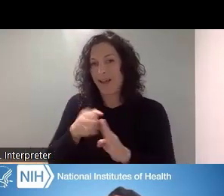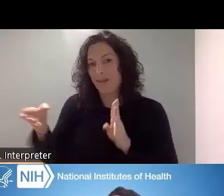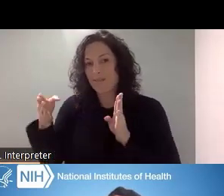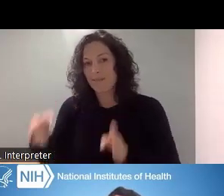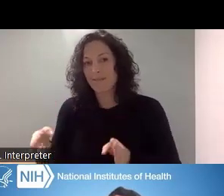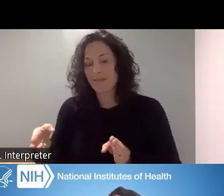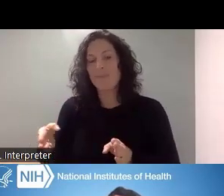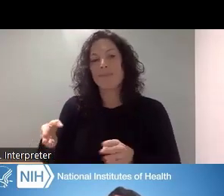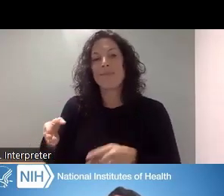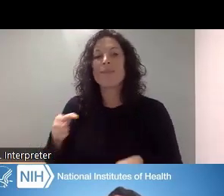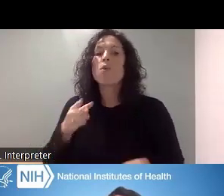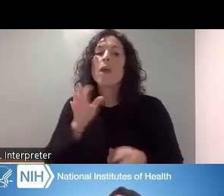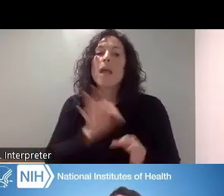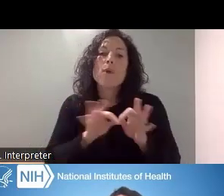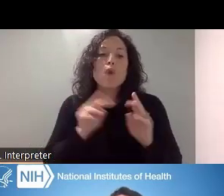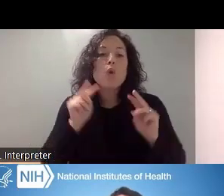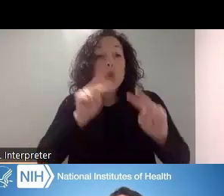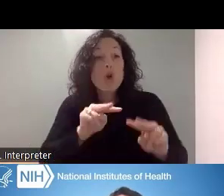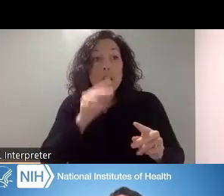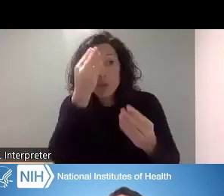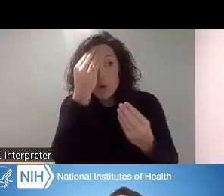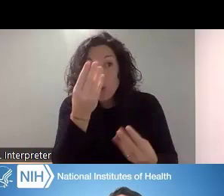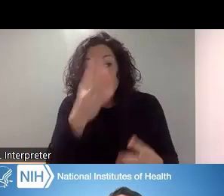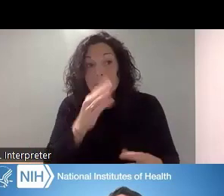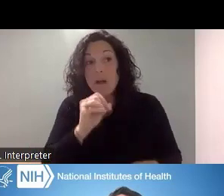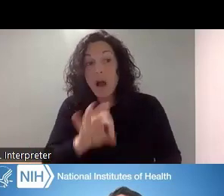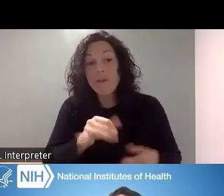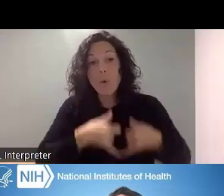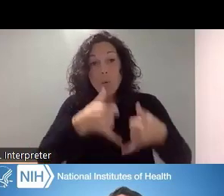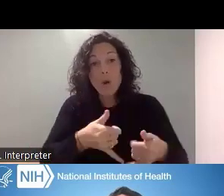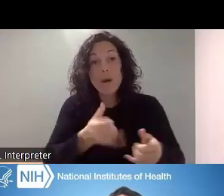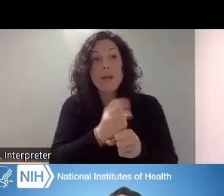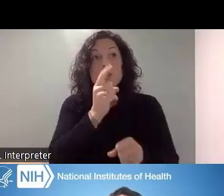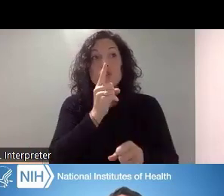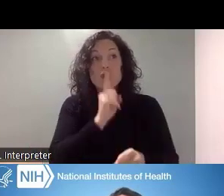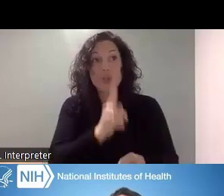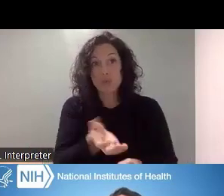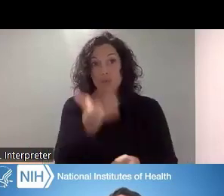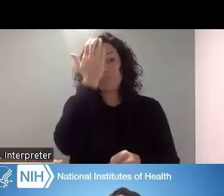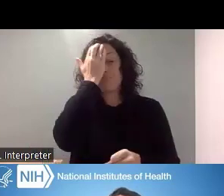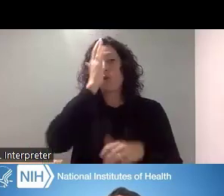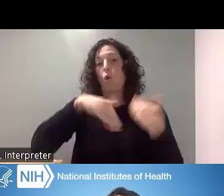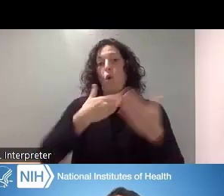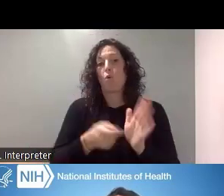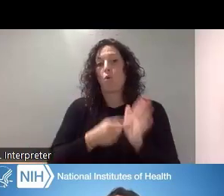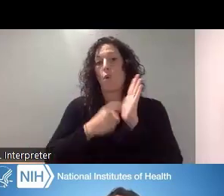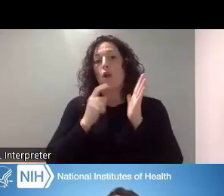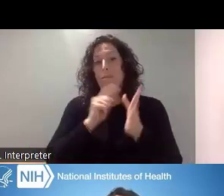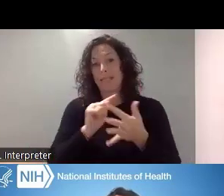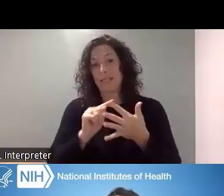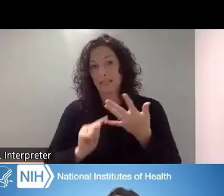in your notice of award and make sure that you're aware of all of those requirements. In addition to the notice of award